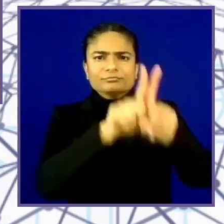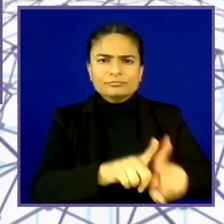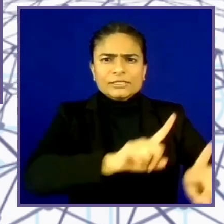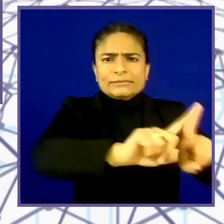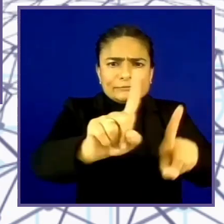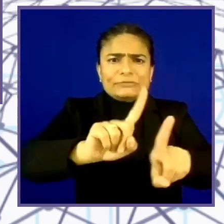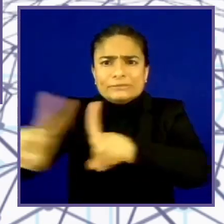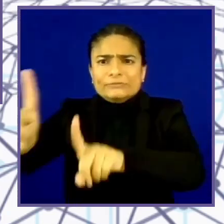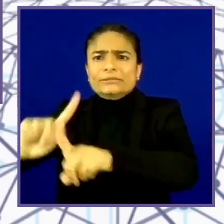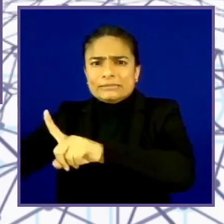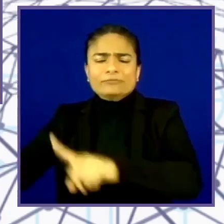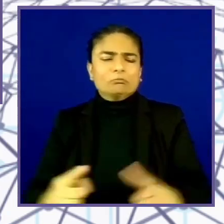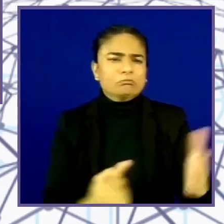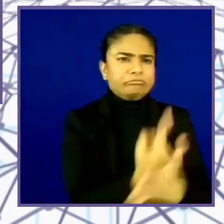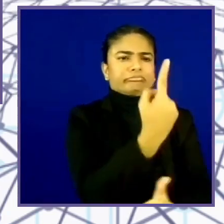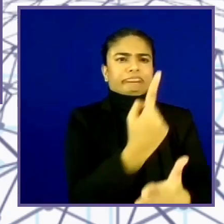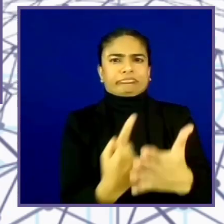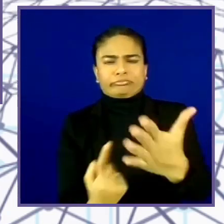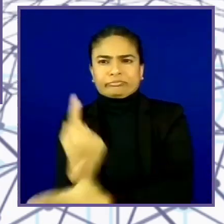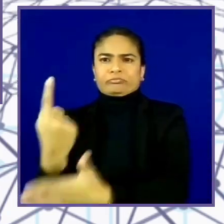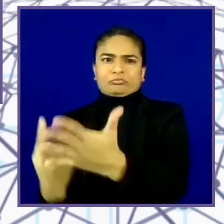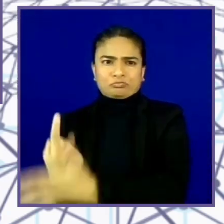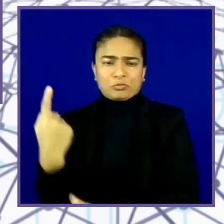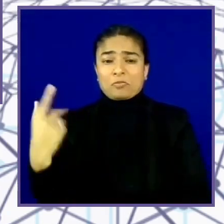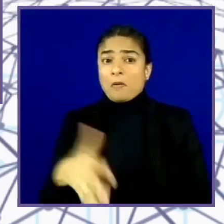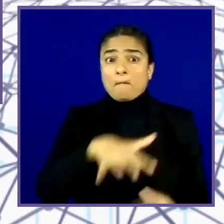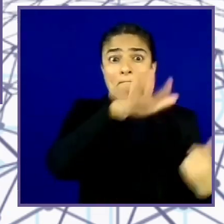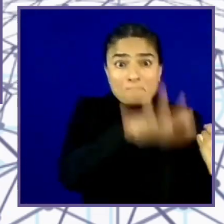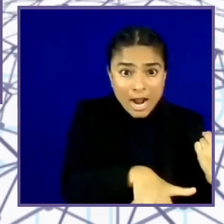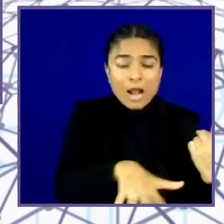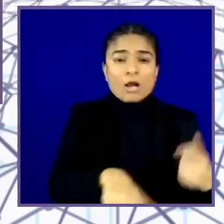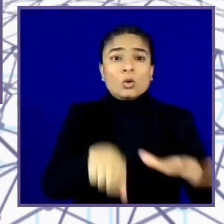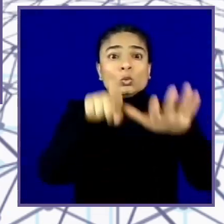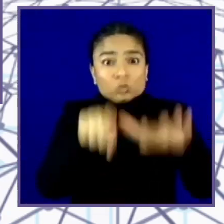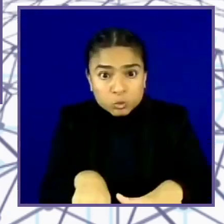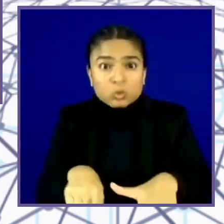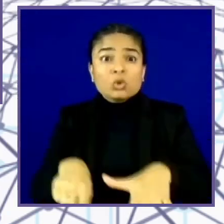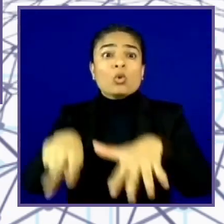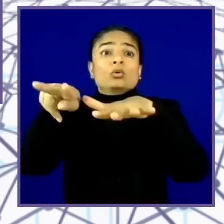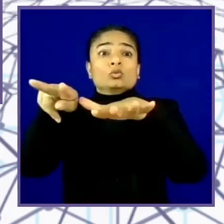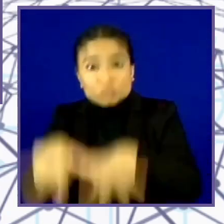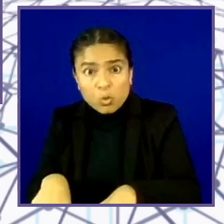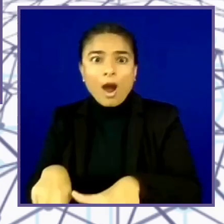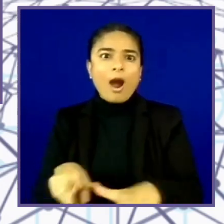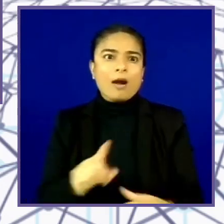at home in California alongside her, playing brain recovery games, educating myself on virtual